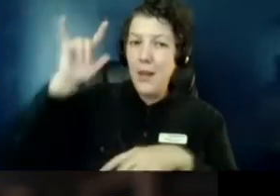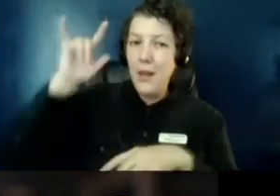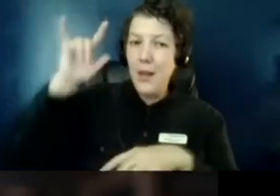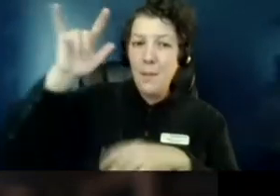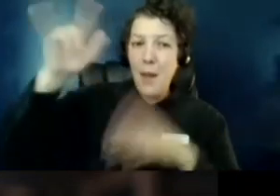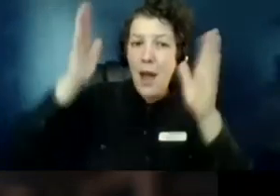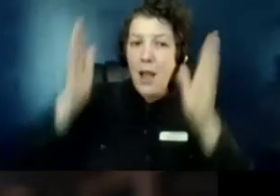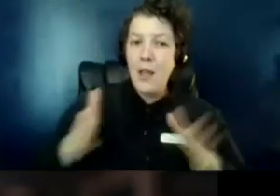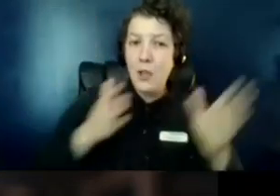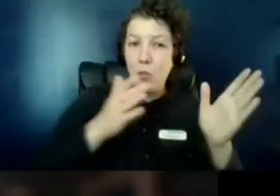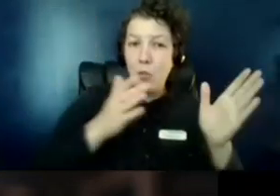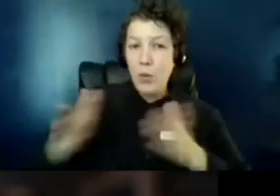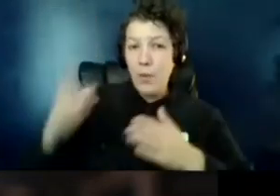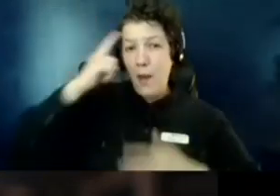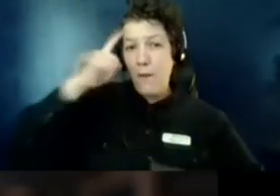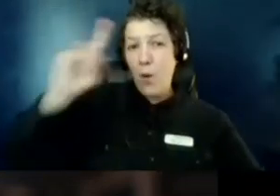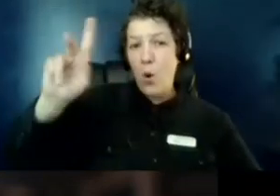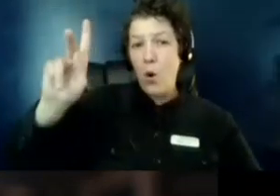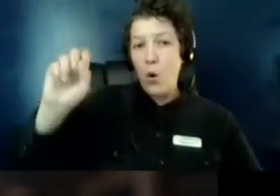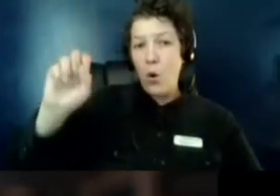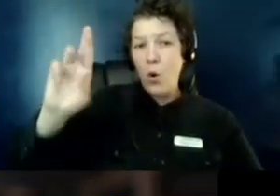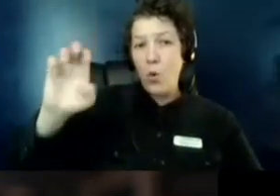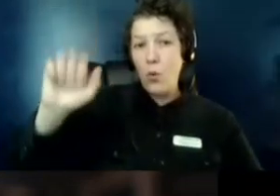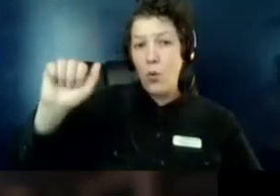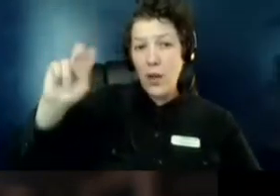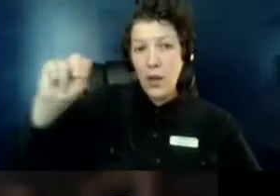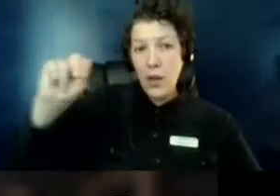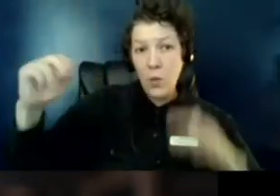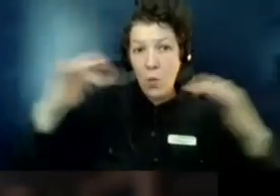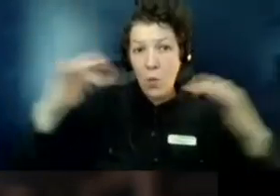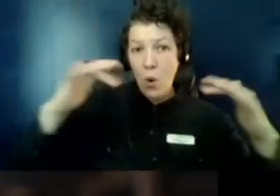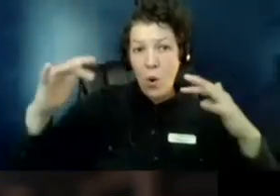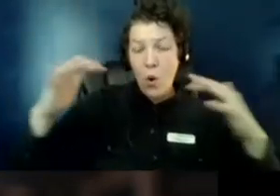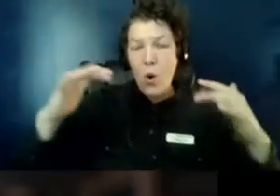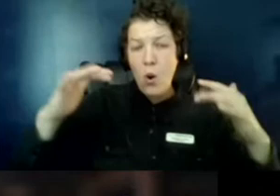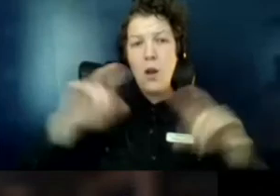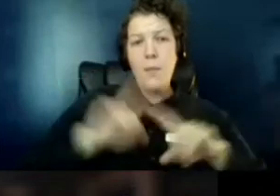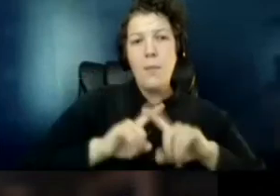they were training pilots, they were having a problem. A lot of these pilots were dying